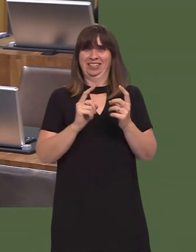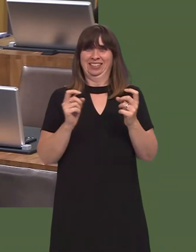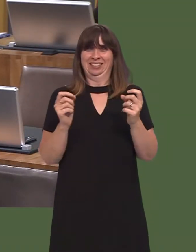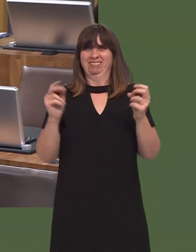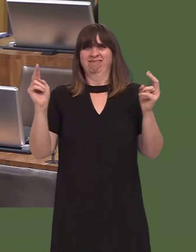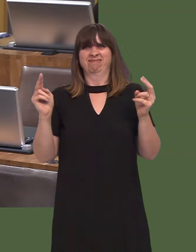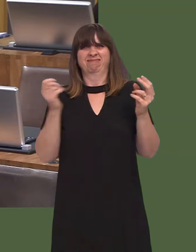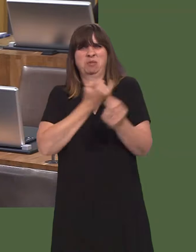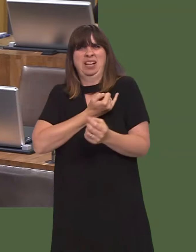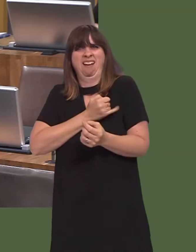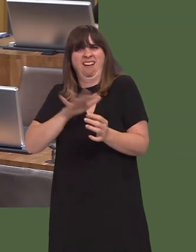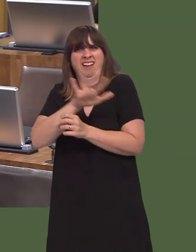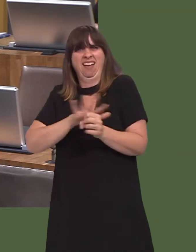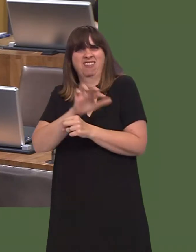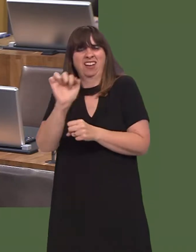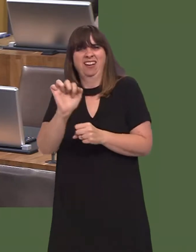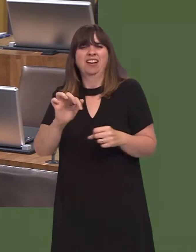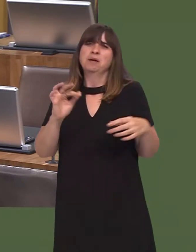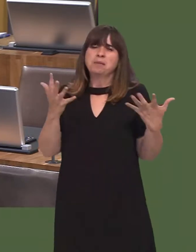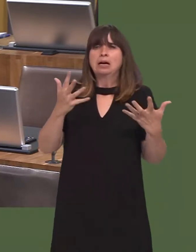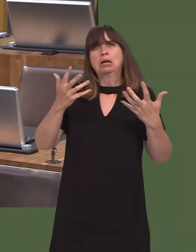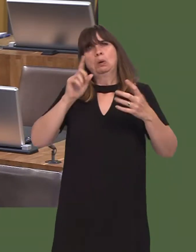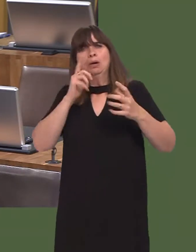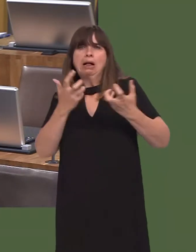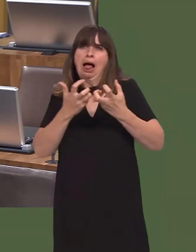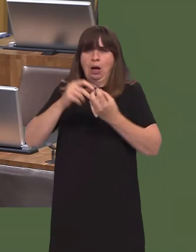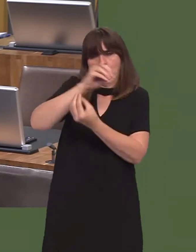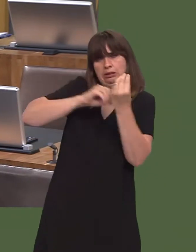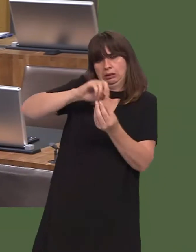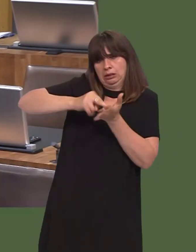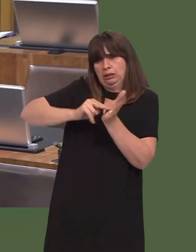than happy to consider what such a growth deal might look like, how it would work geographically,